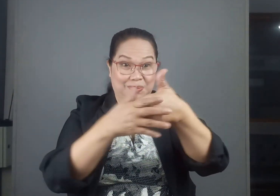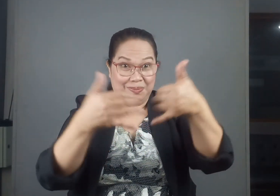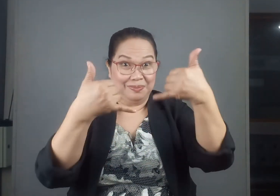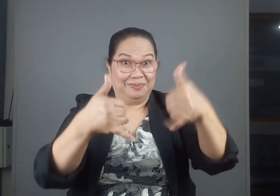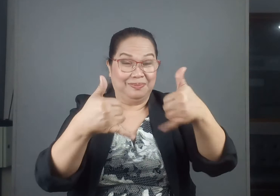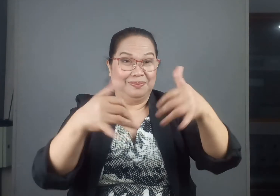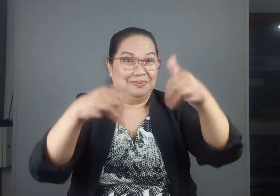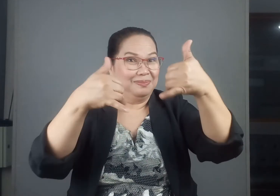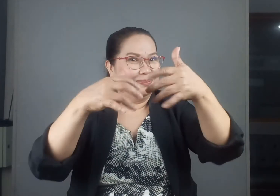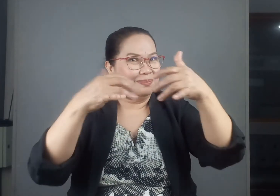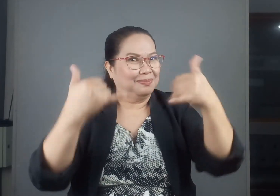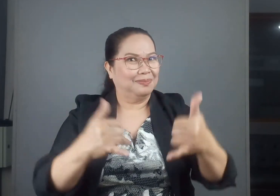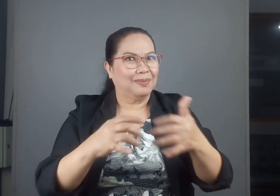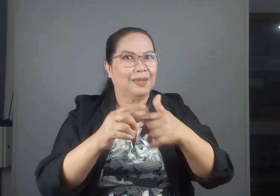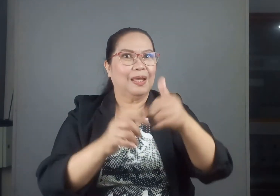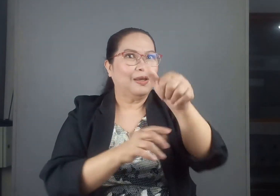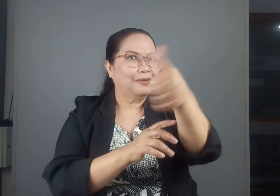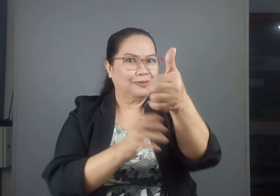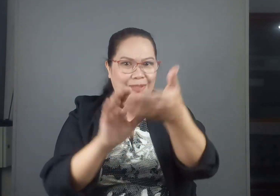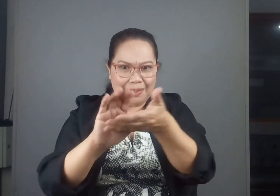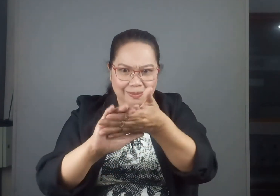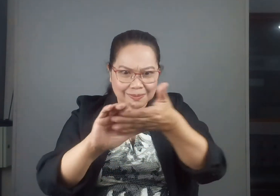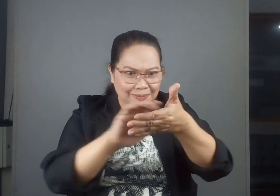player should always have ten word cards in their hand.